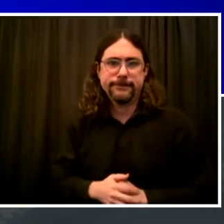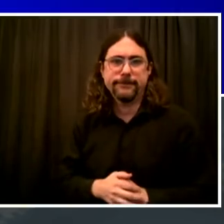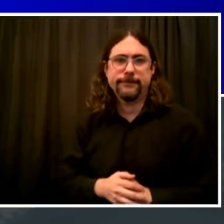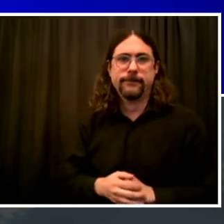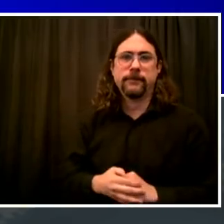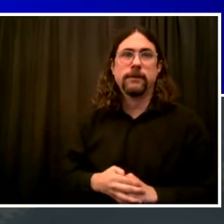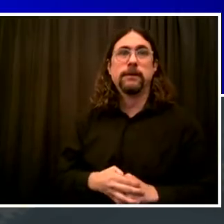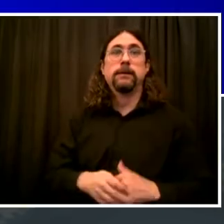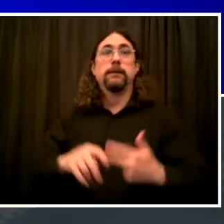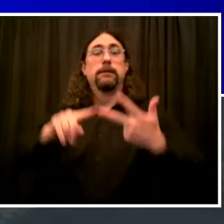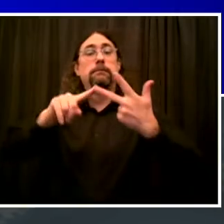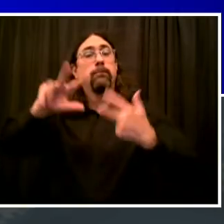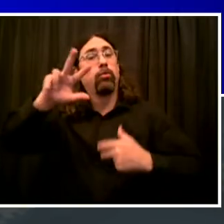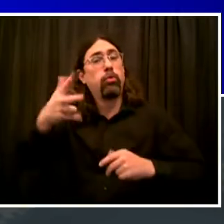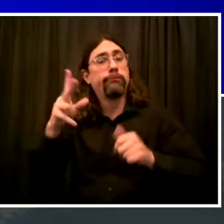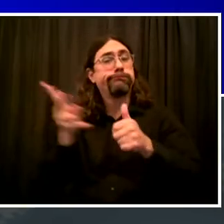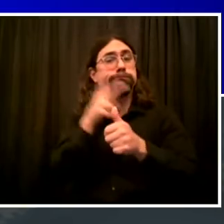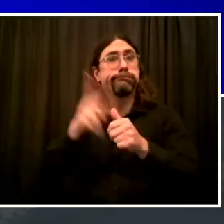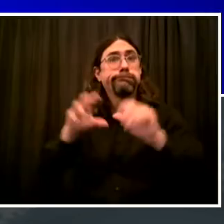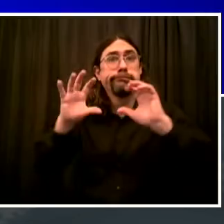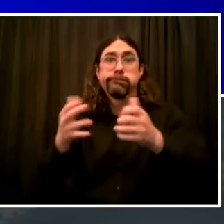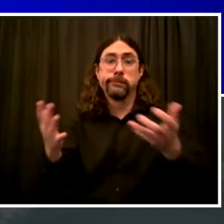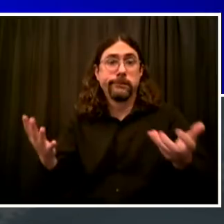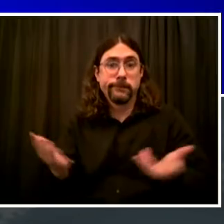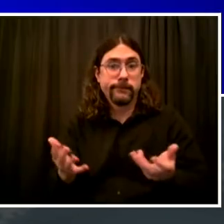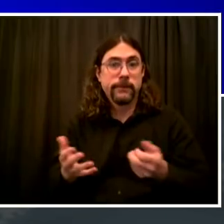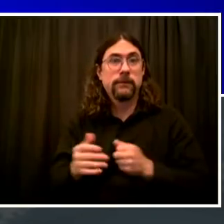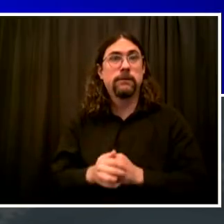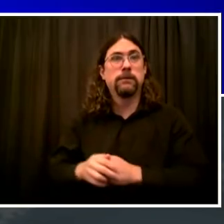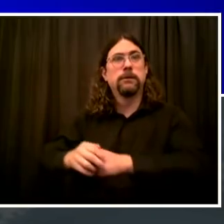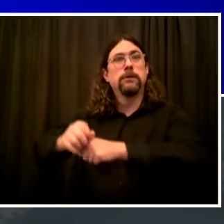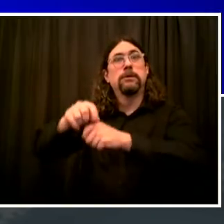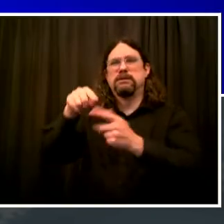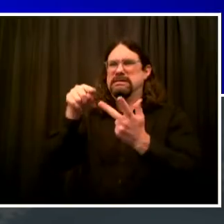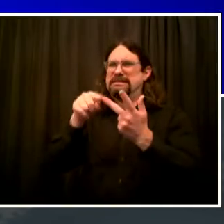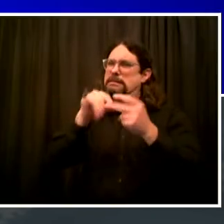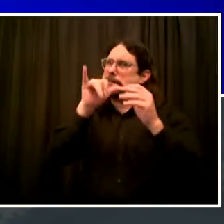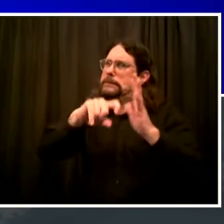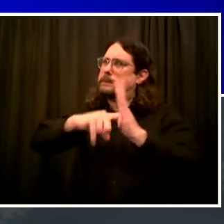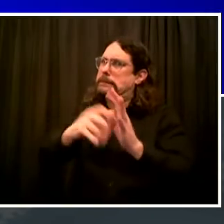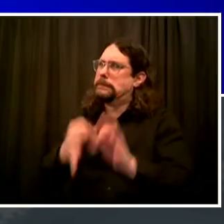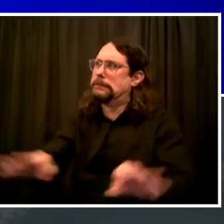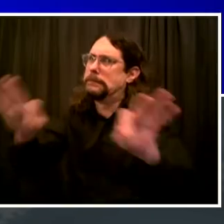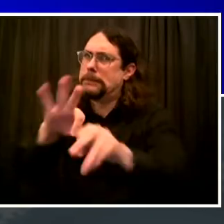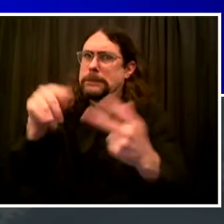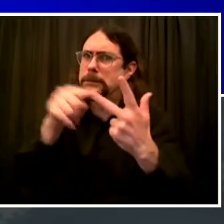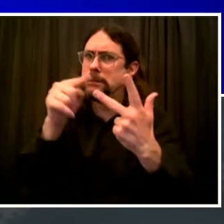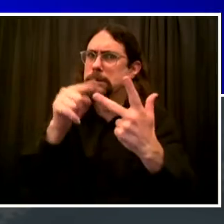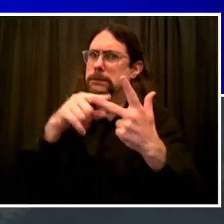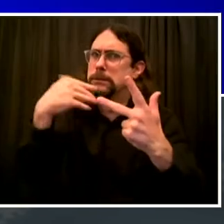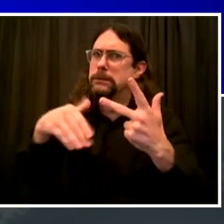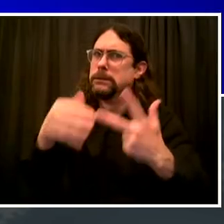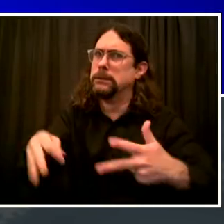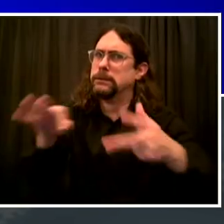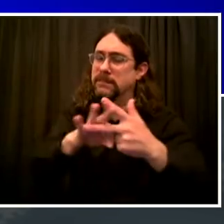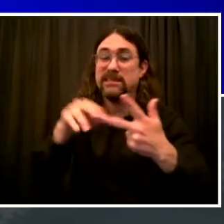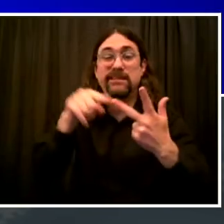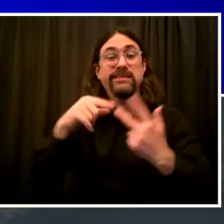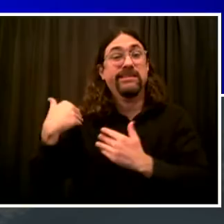POSITIVE, WE WANT YOU TO GET TESTED AS WELL REGARDLESS IF YOU HAVE SYMPTOMS OR TNO. NUEMBR THREE GROUP, THESE ARE